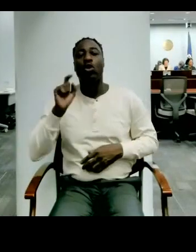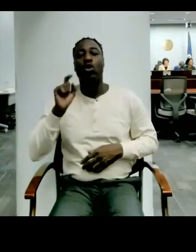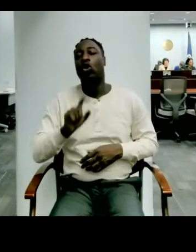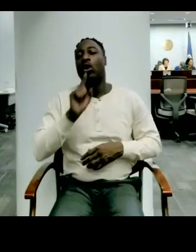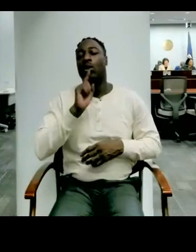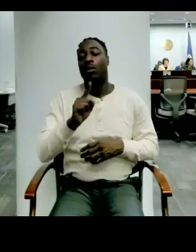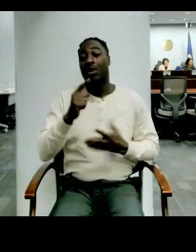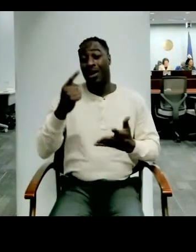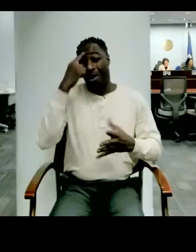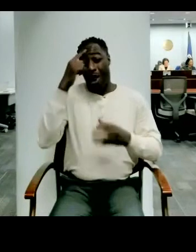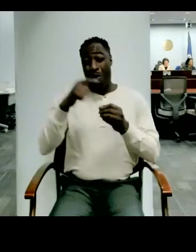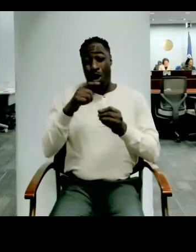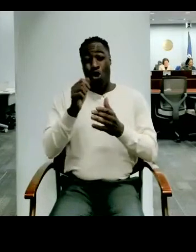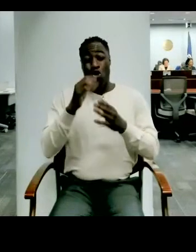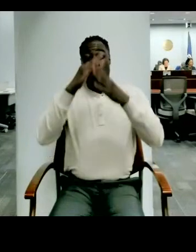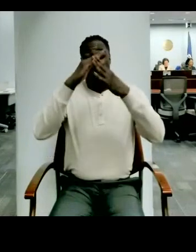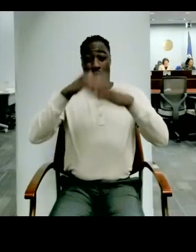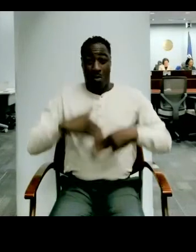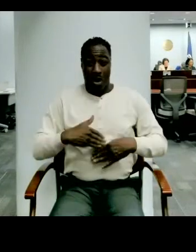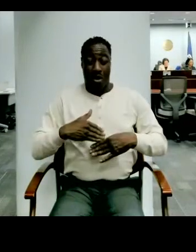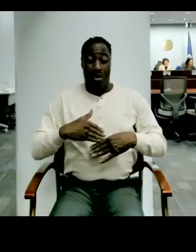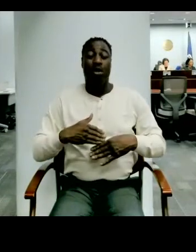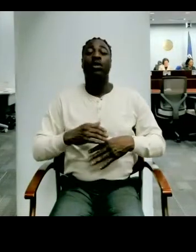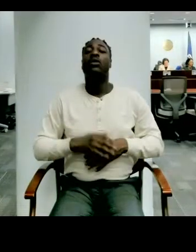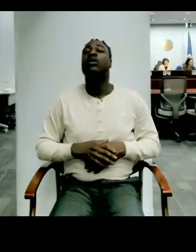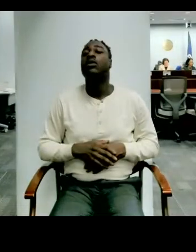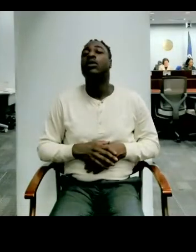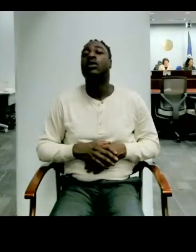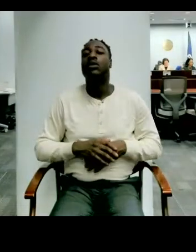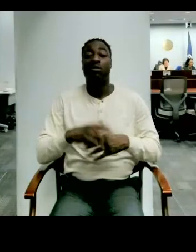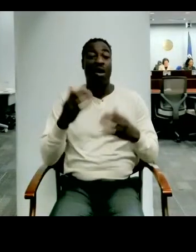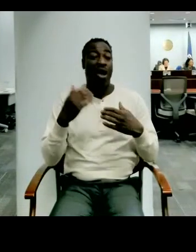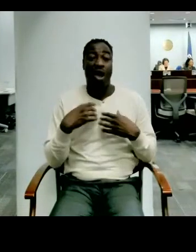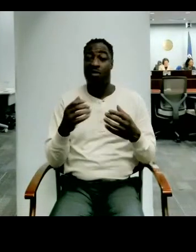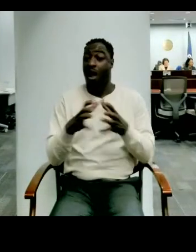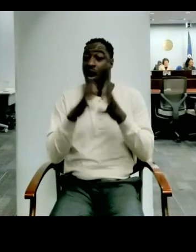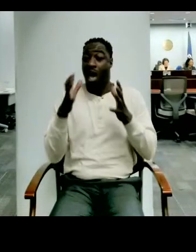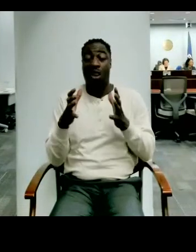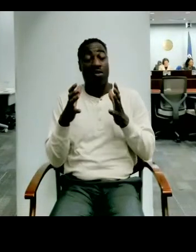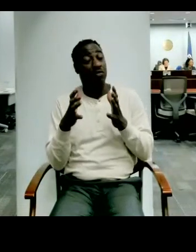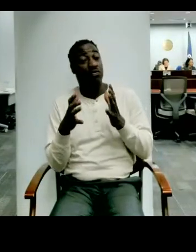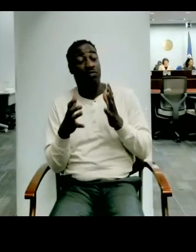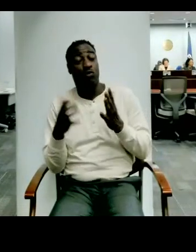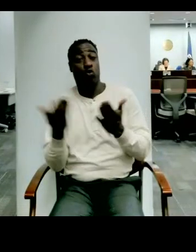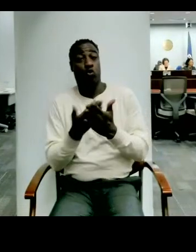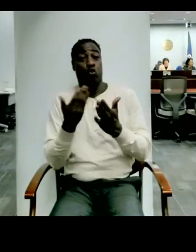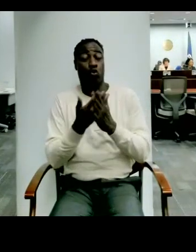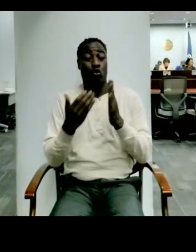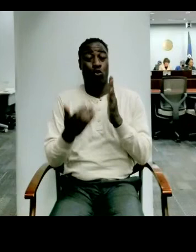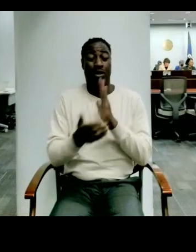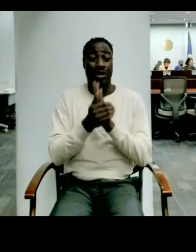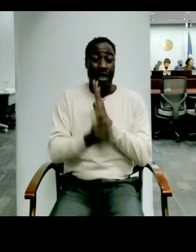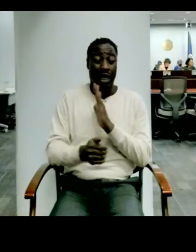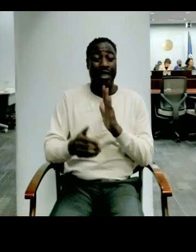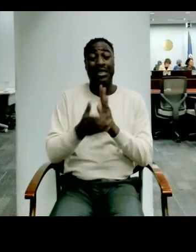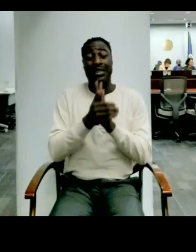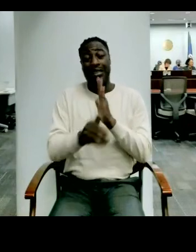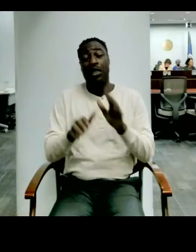to remove barriers to reentry, beyond untapped talent made skilled base hiring are priority.